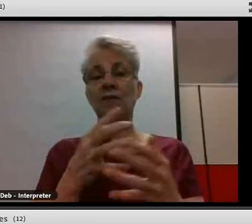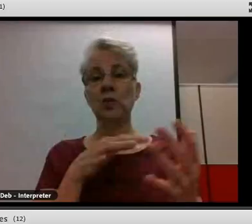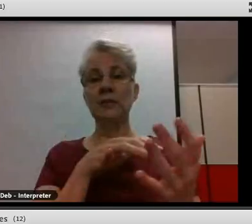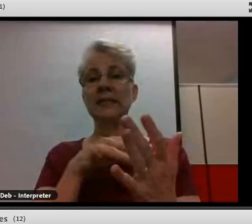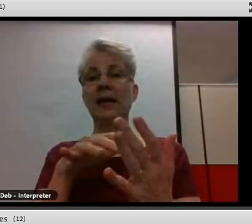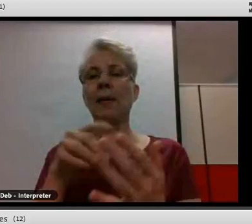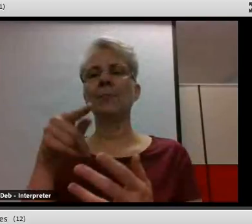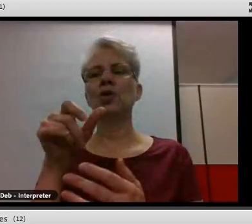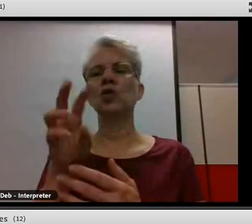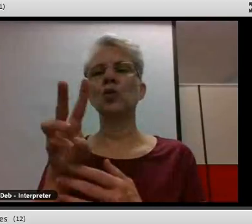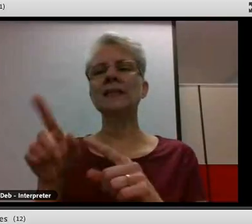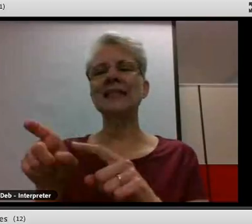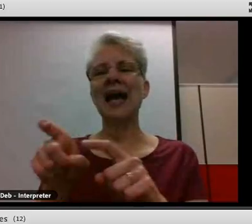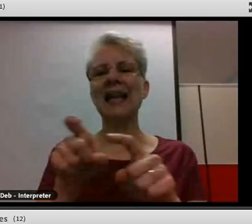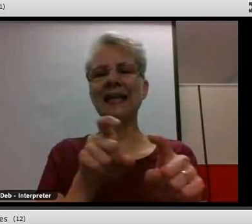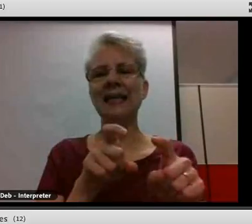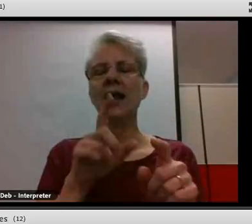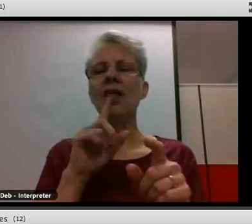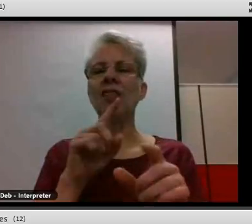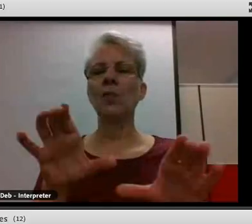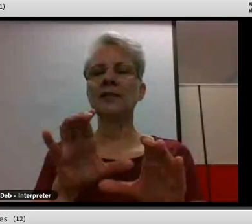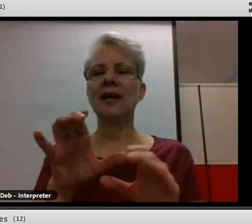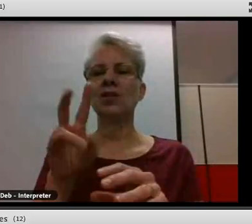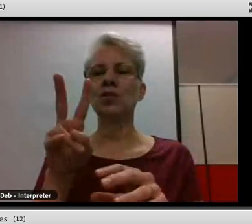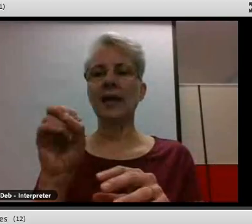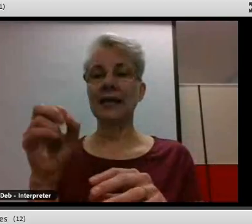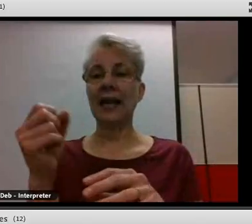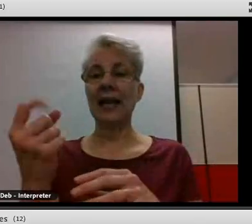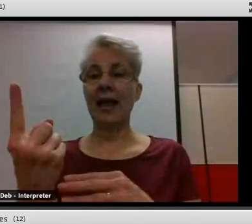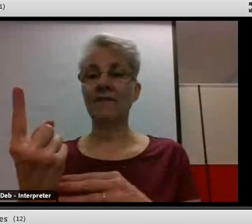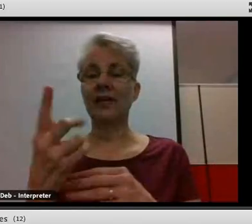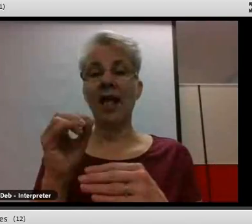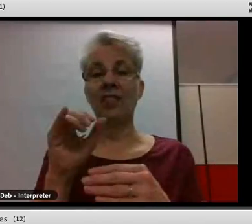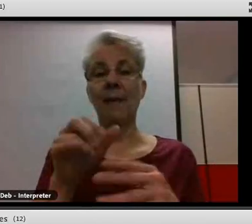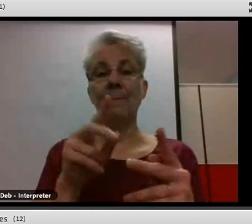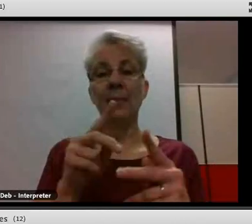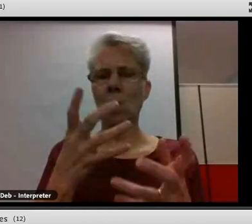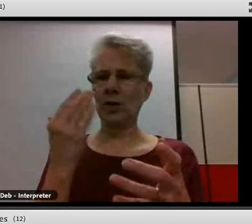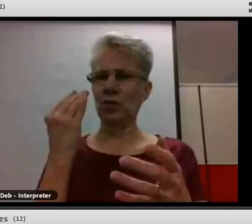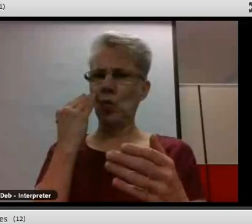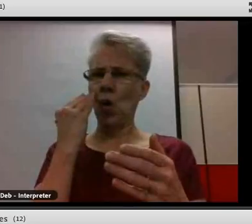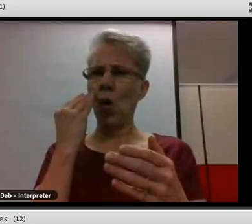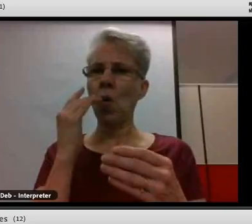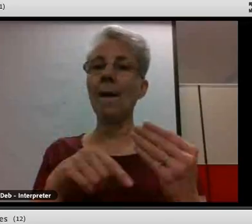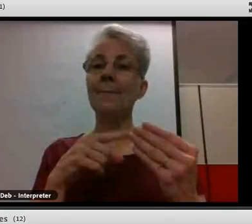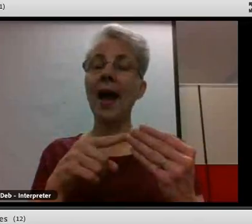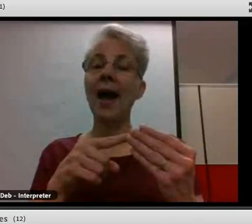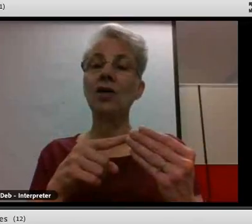And, again, these statistics are a little bit behind because they're based on the census and a couple other things.